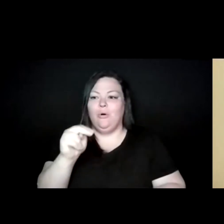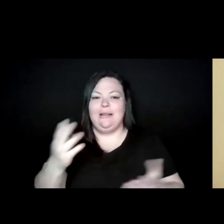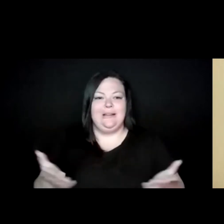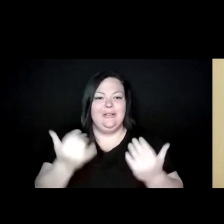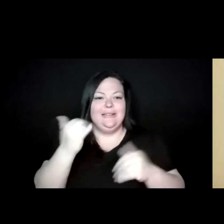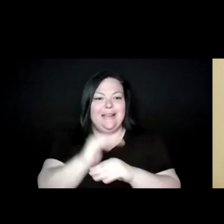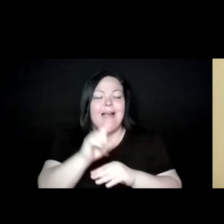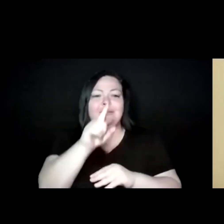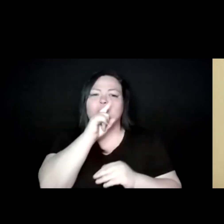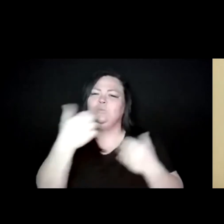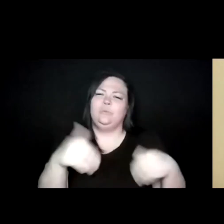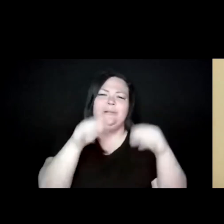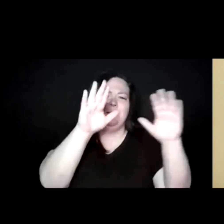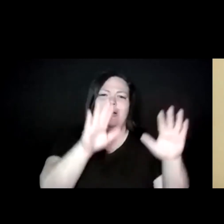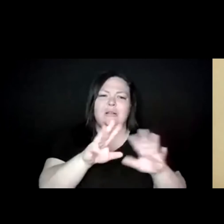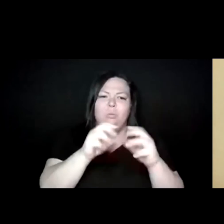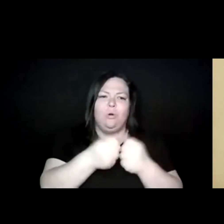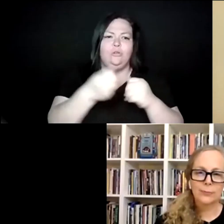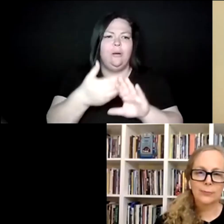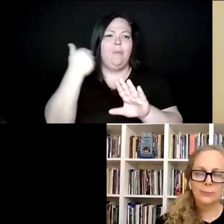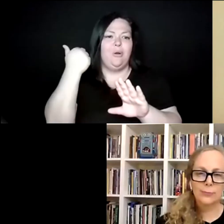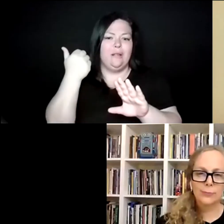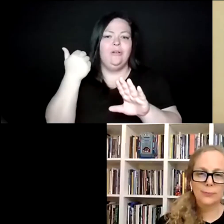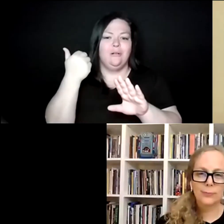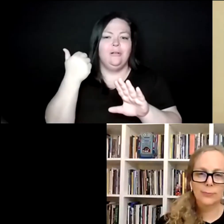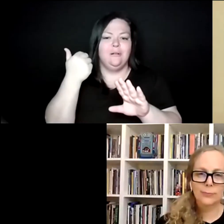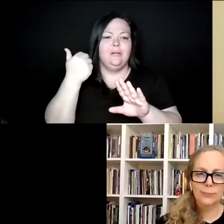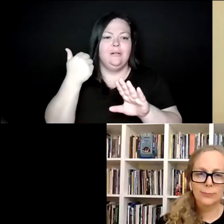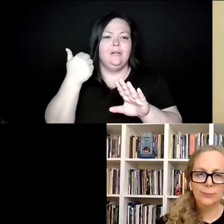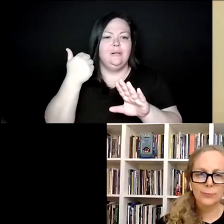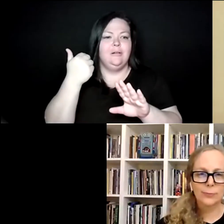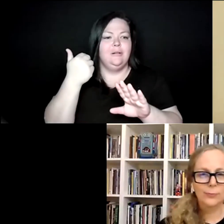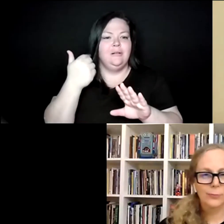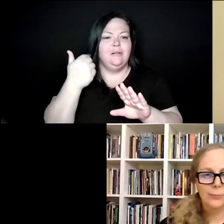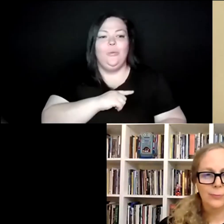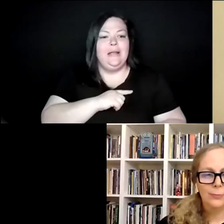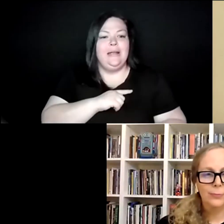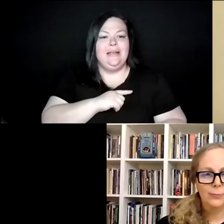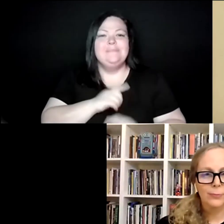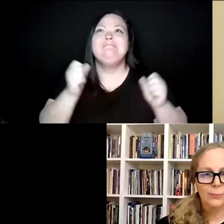really awesome workshop earlier today that got, we, we got tons of first lines and it